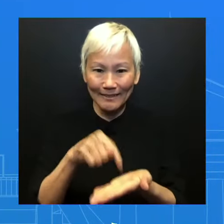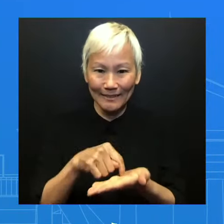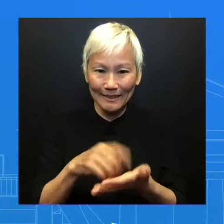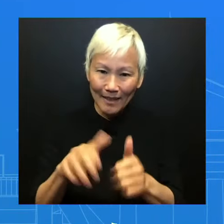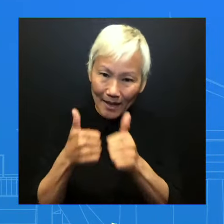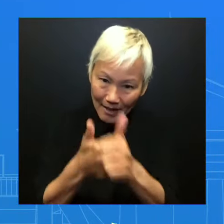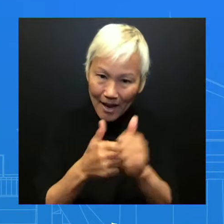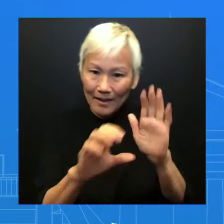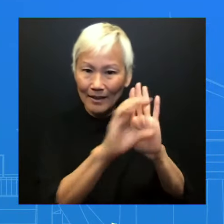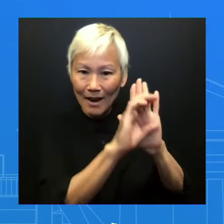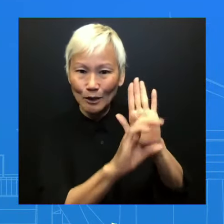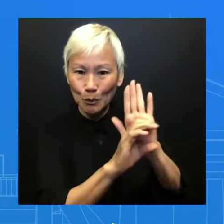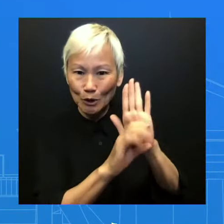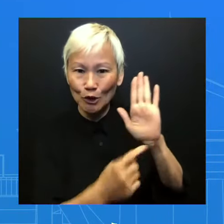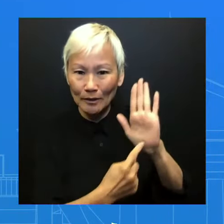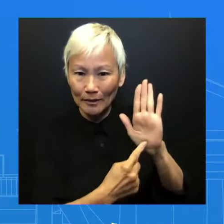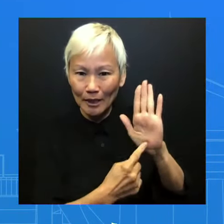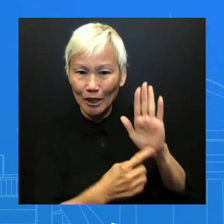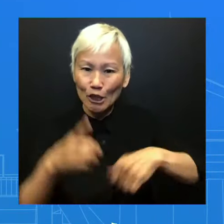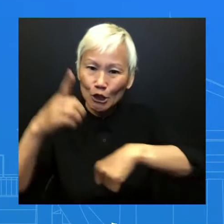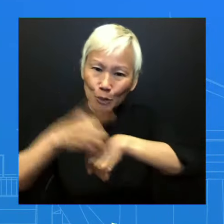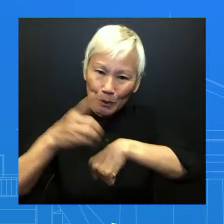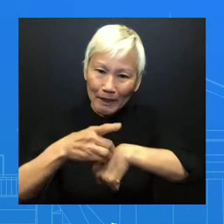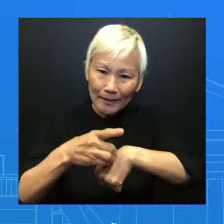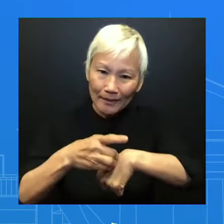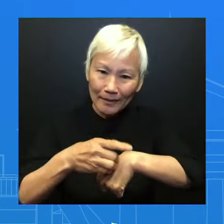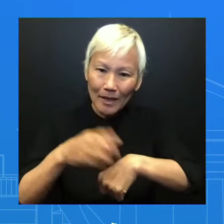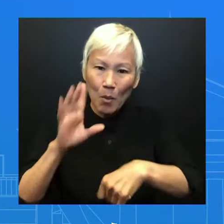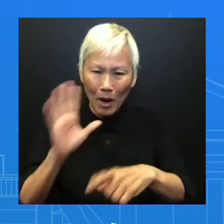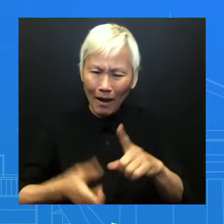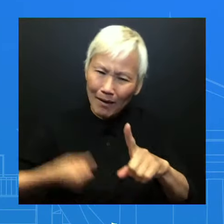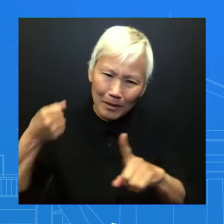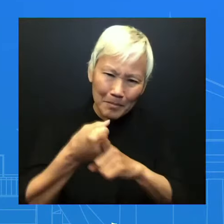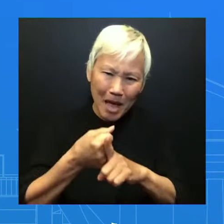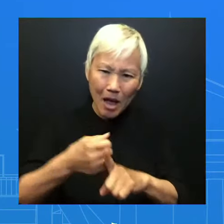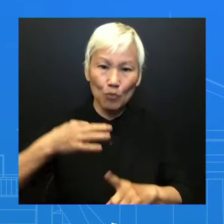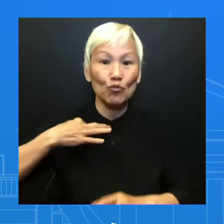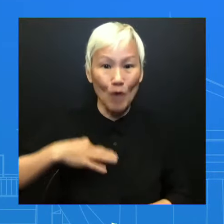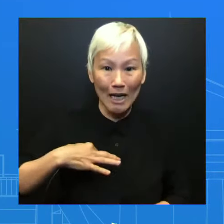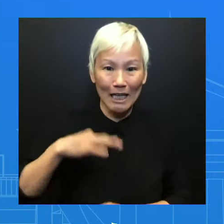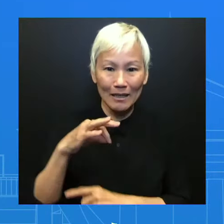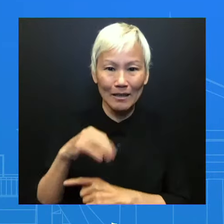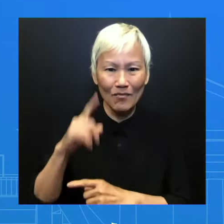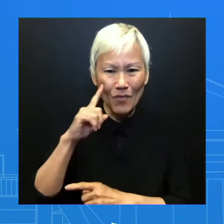rating of the United States -- a reflection of our full faith and credit. And also, this underscores the need